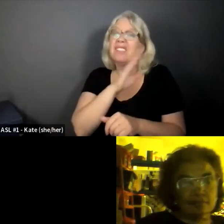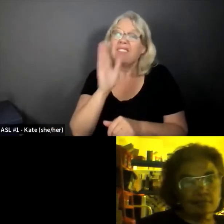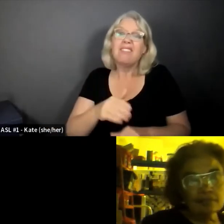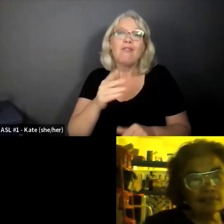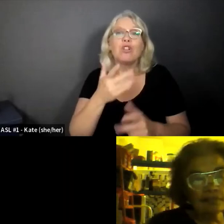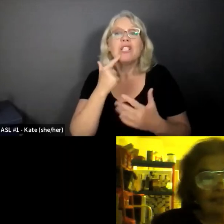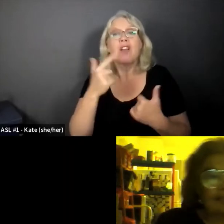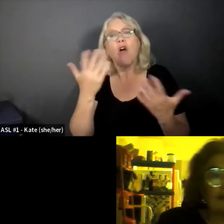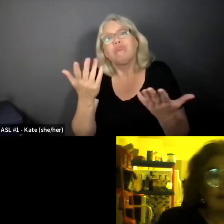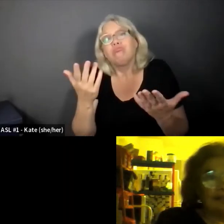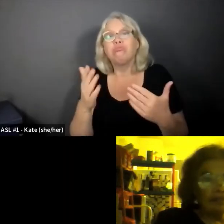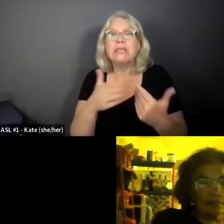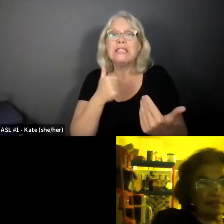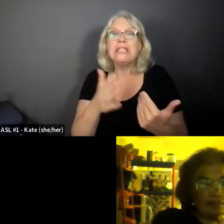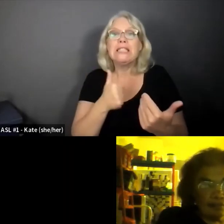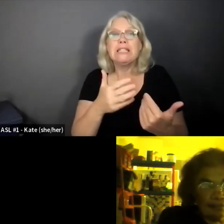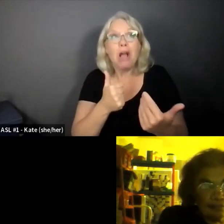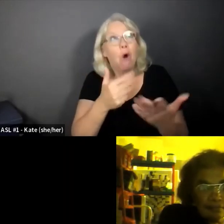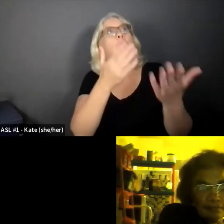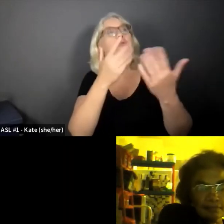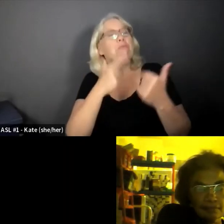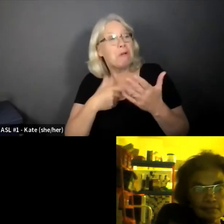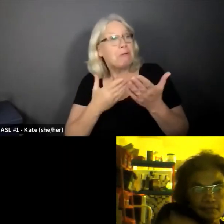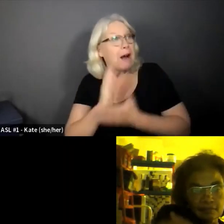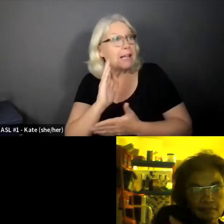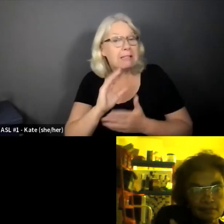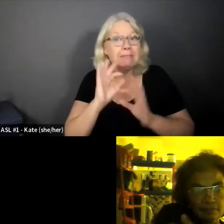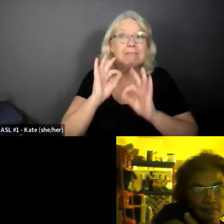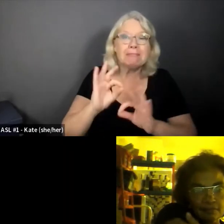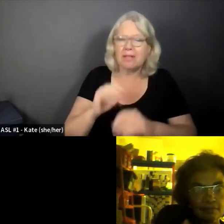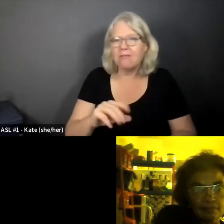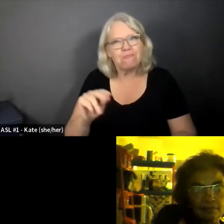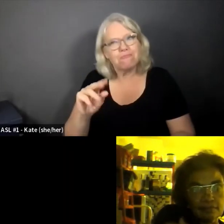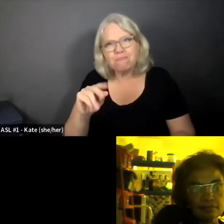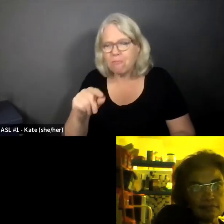AND IN THAT FIGHT, IT'S BEEN THAT DIVIDE AND CONQUER METHODOLOGY.